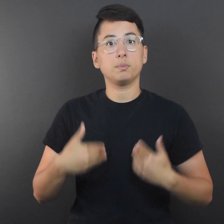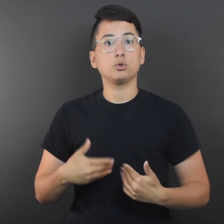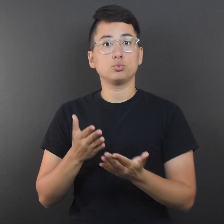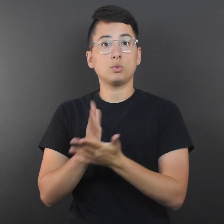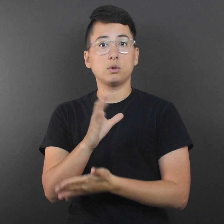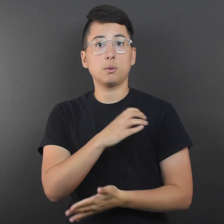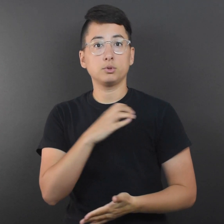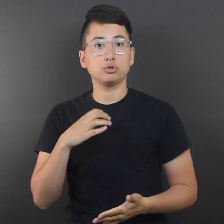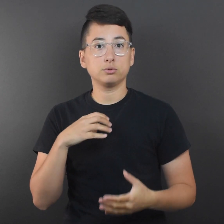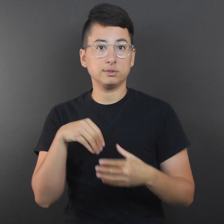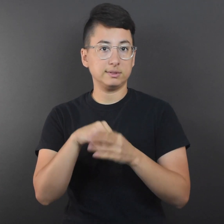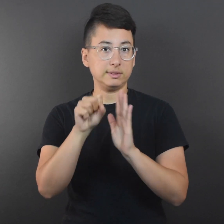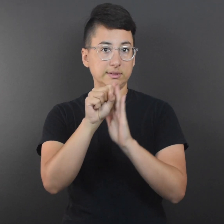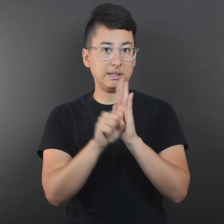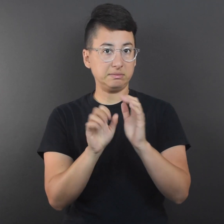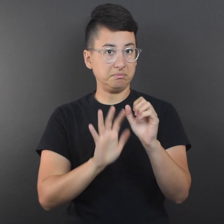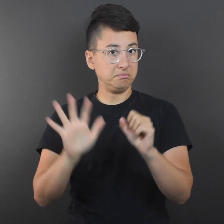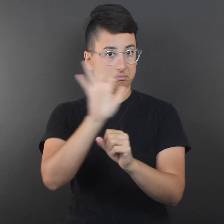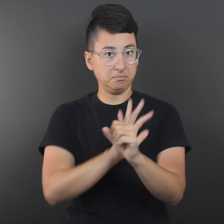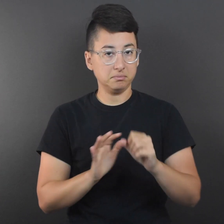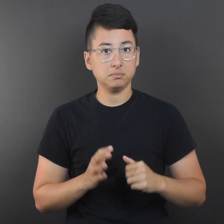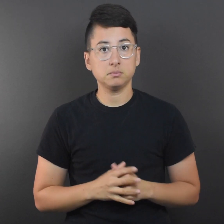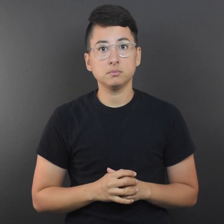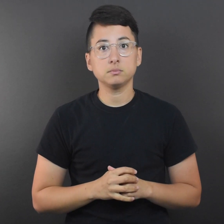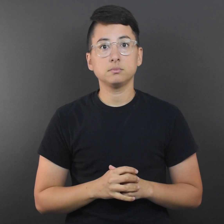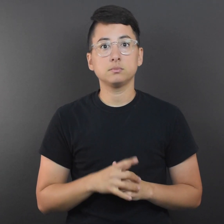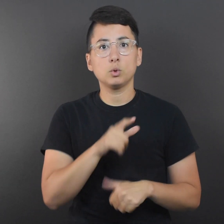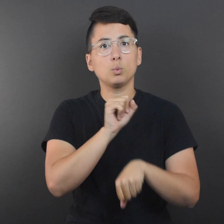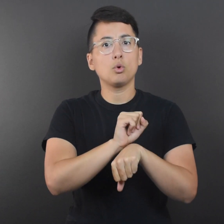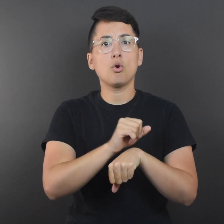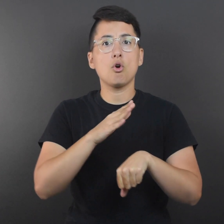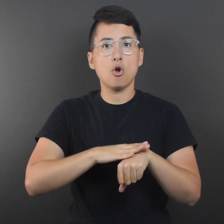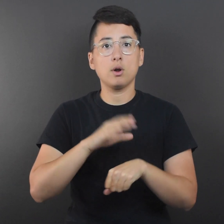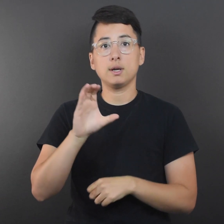commissions across the state that work on civil rights issues through outreach,